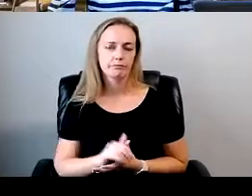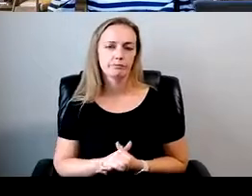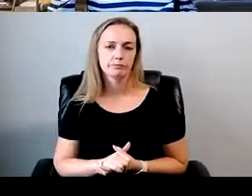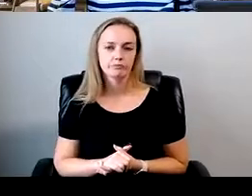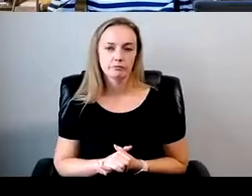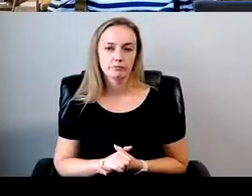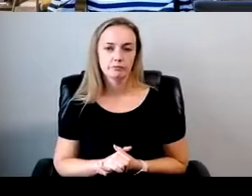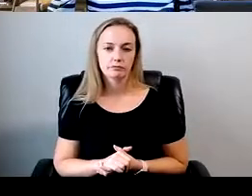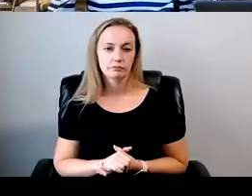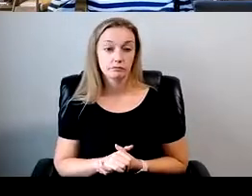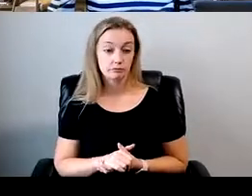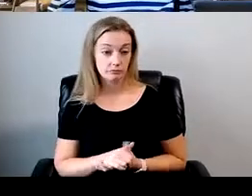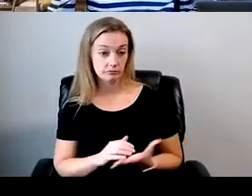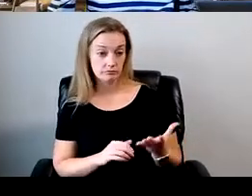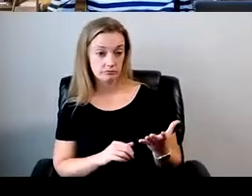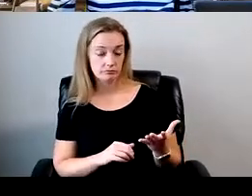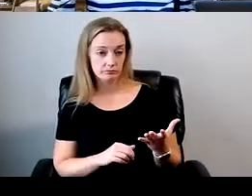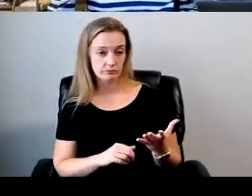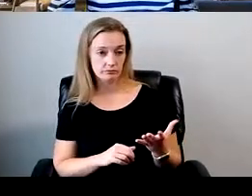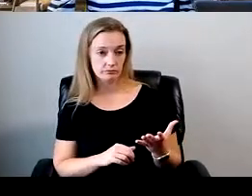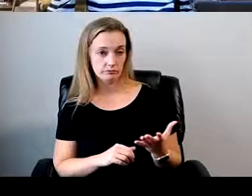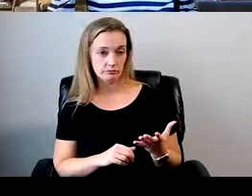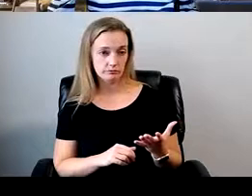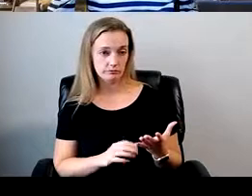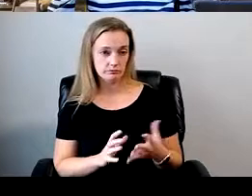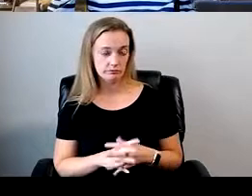Patti or Jason, do you want to talk about that at all?